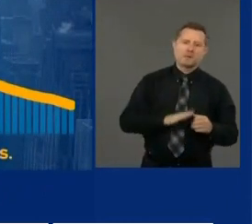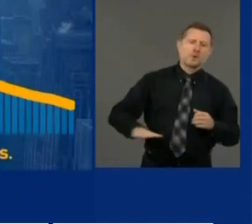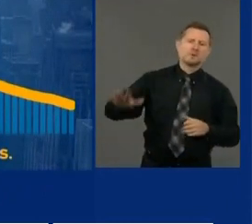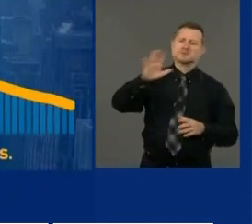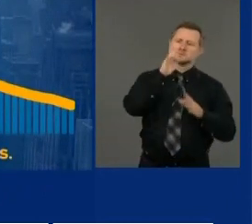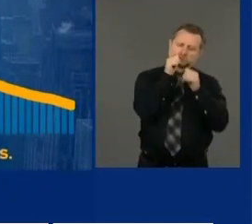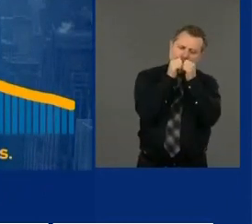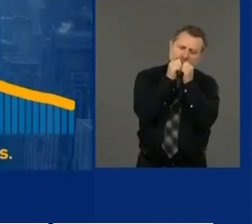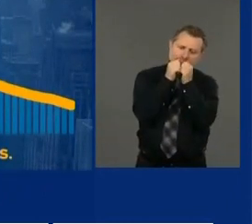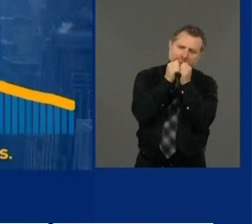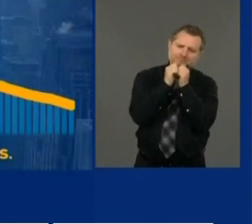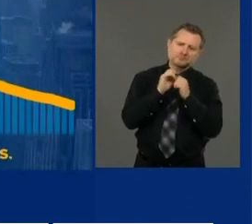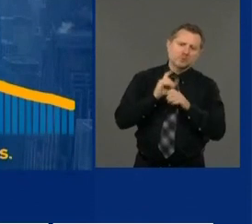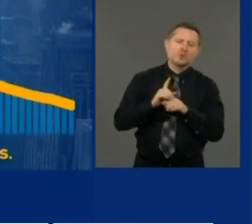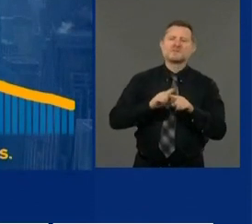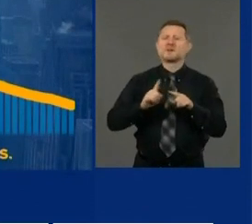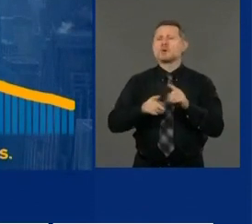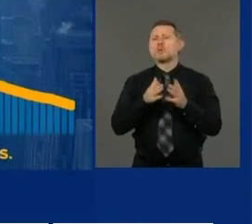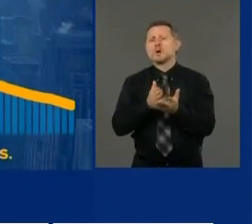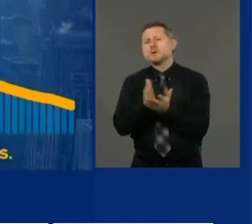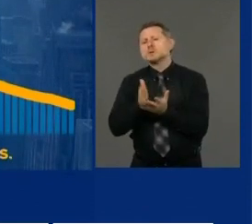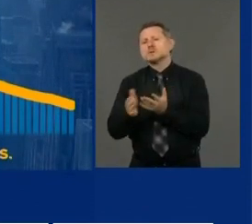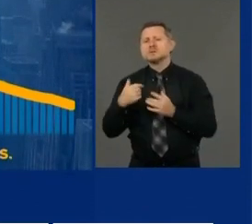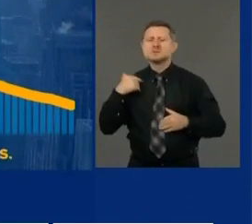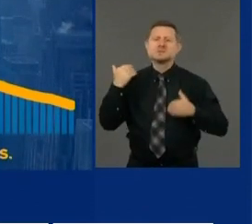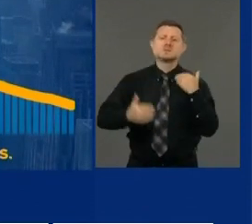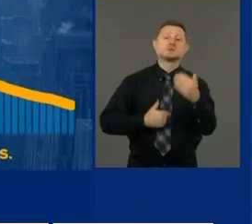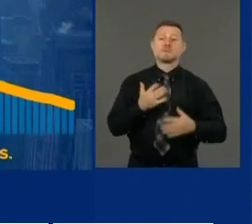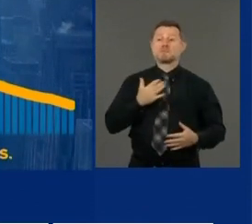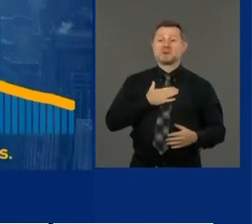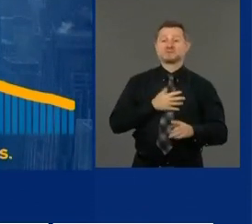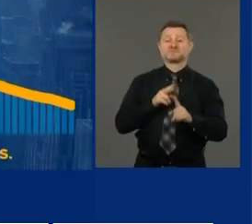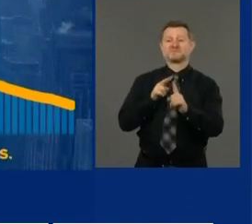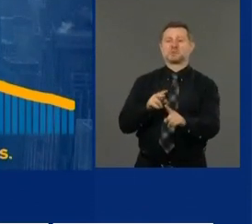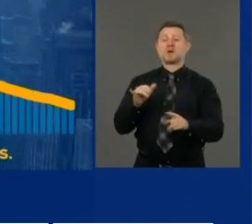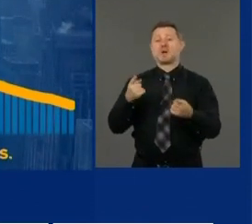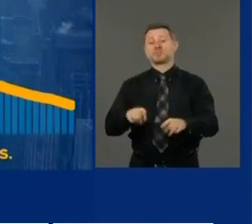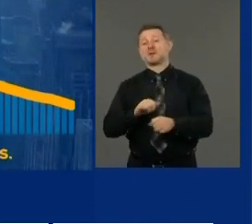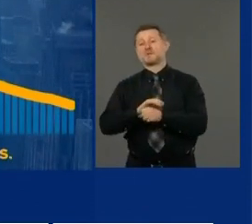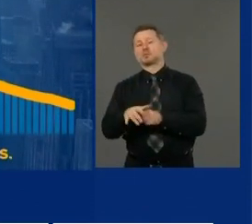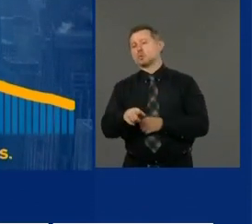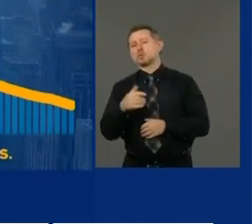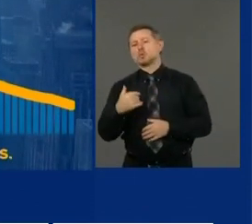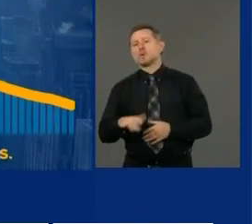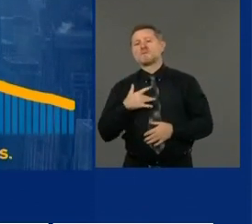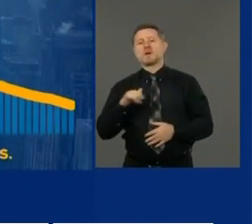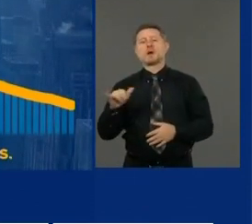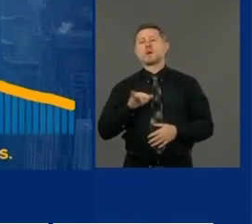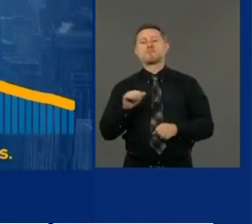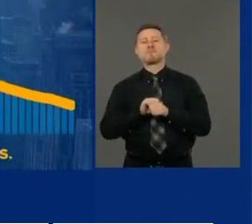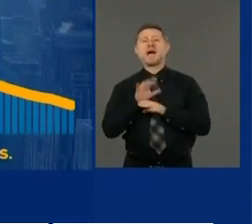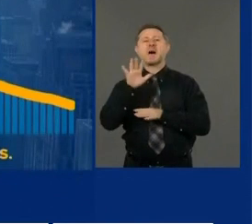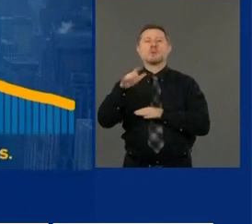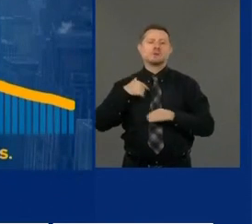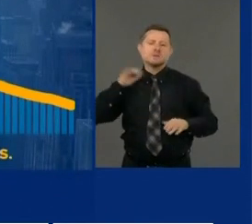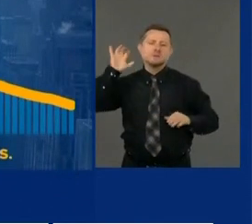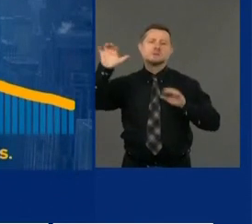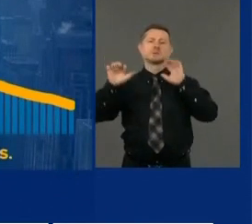MORE PERSONAL THAN JUST PERSONAL. WE WENT THROUGH 11 DAYS OF . EVERYBODY PROCESSED IT THEIR